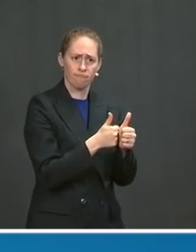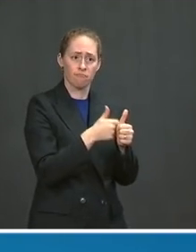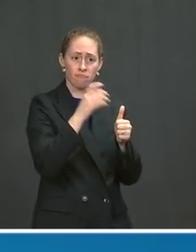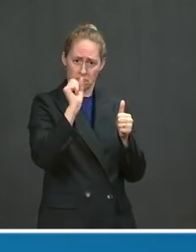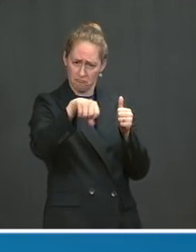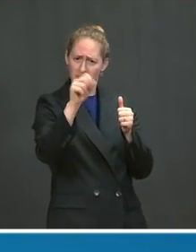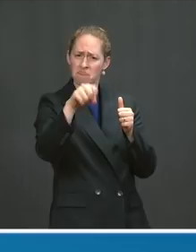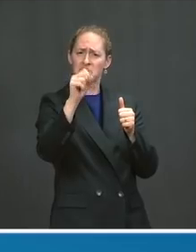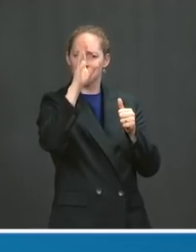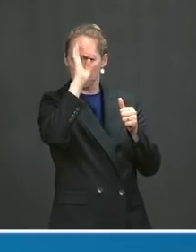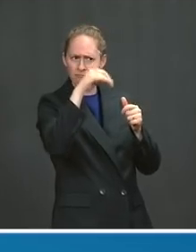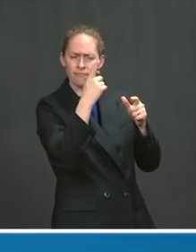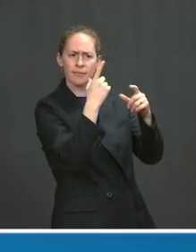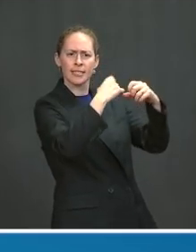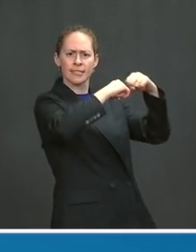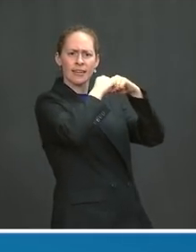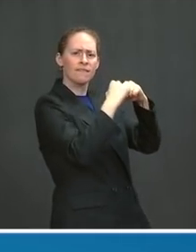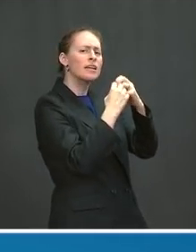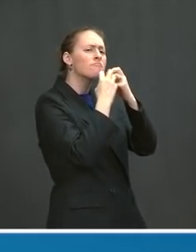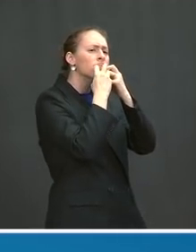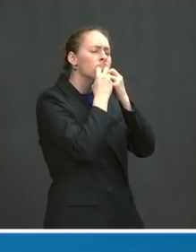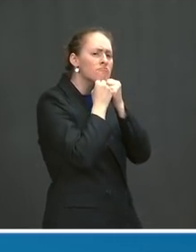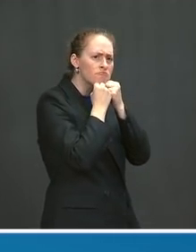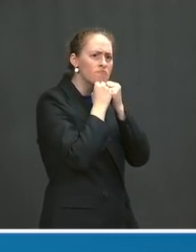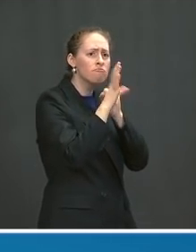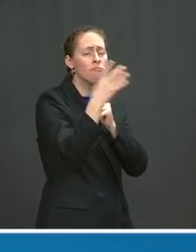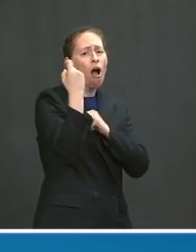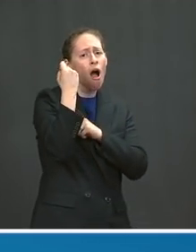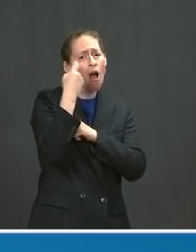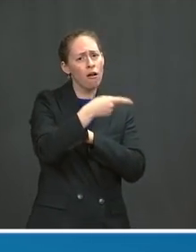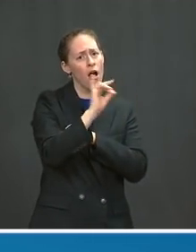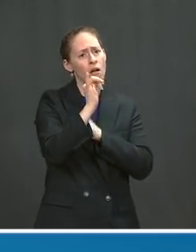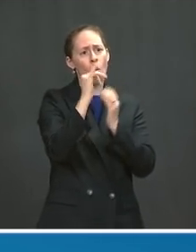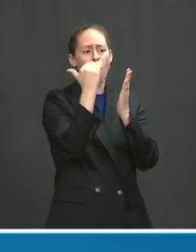it is a guide. It is a guide for your service.